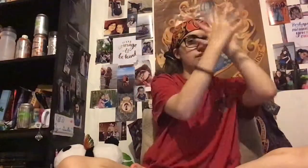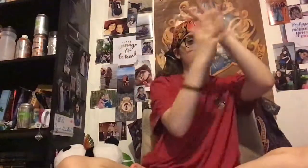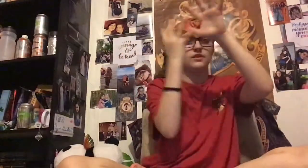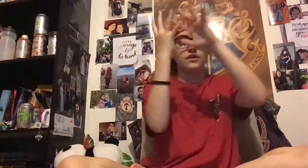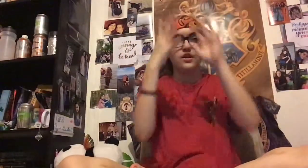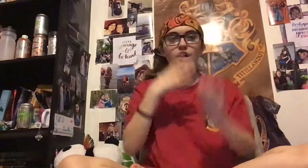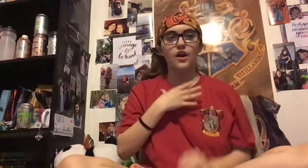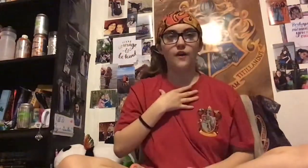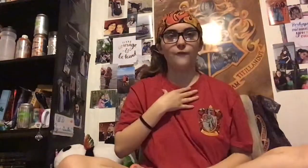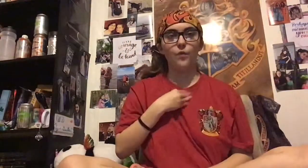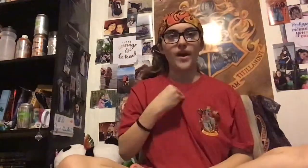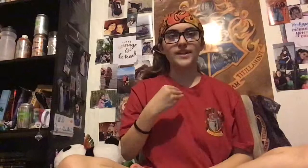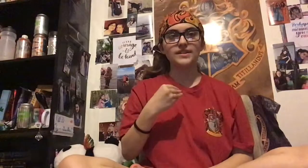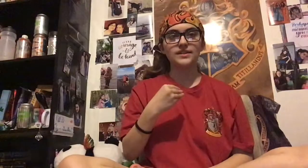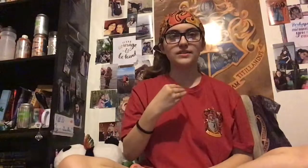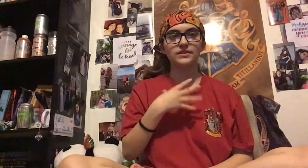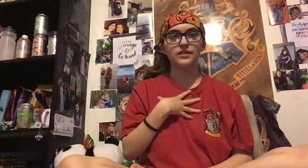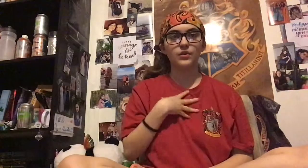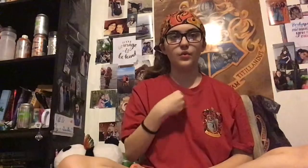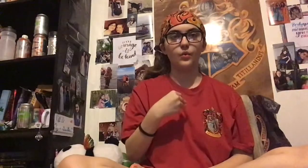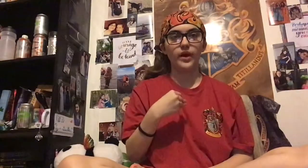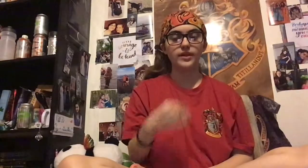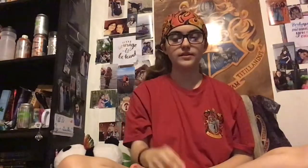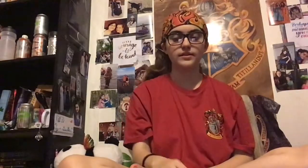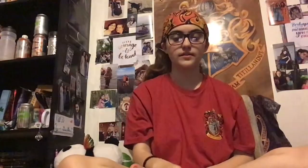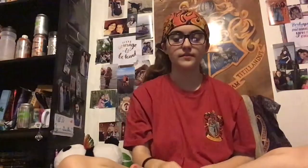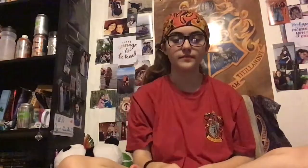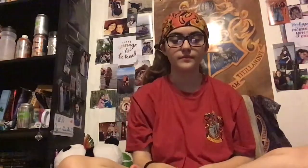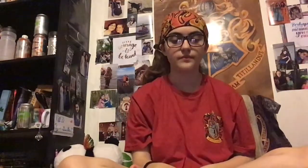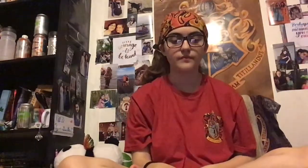of white white